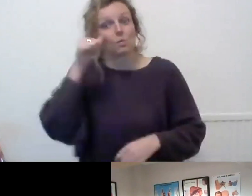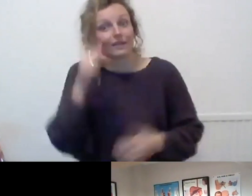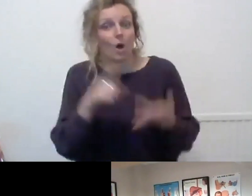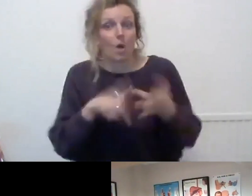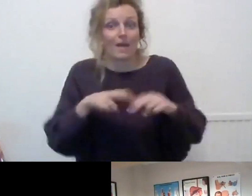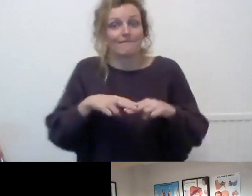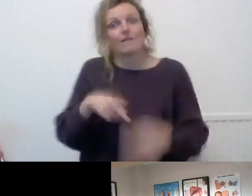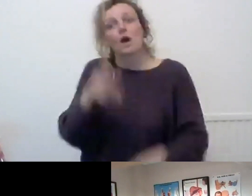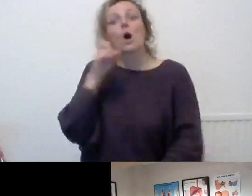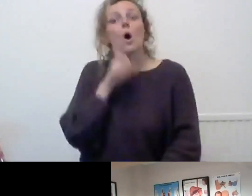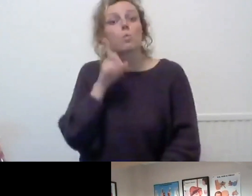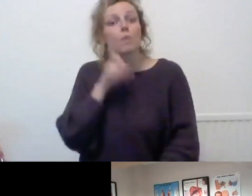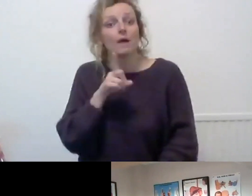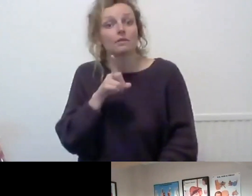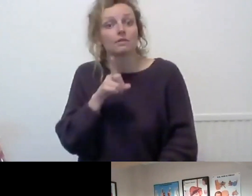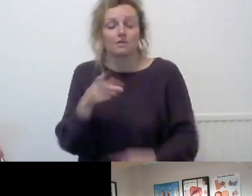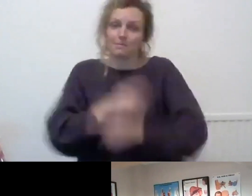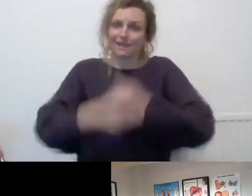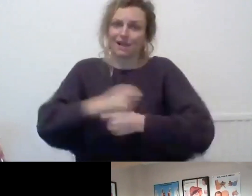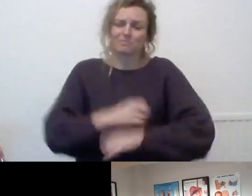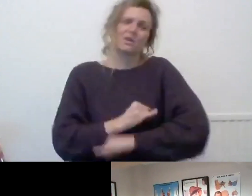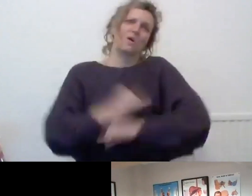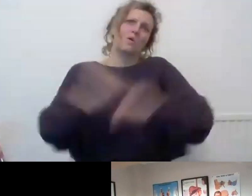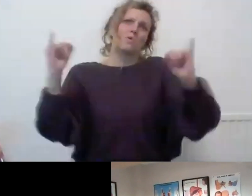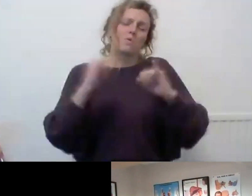threaten your pregnancy. So you've got to weigh up the risks against the benefits. And I think it